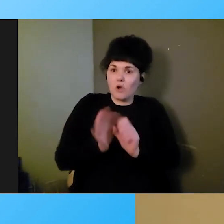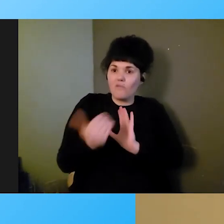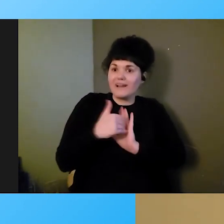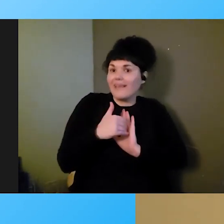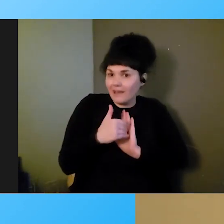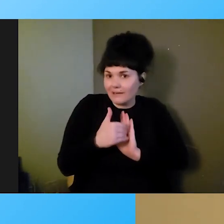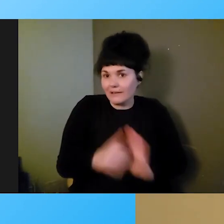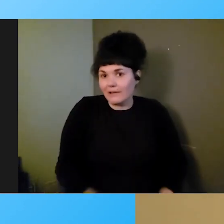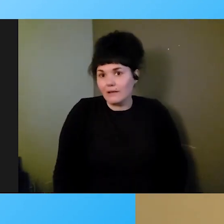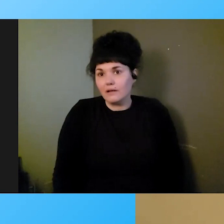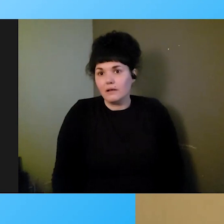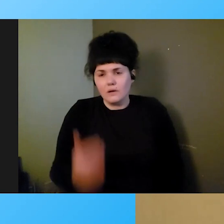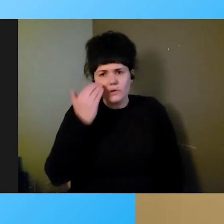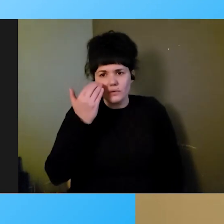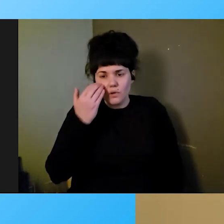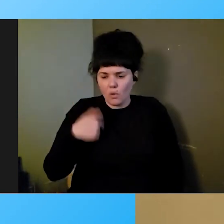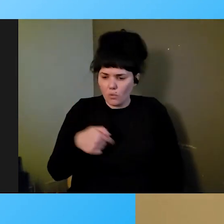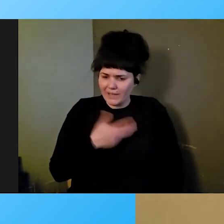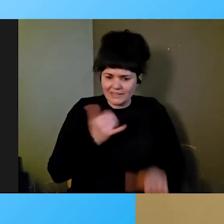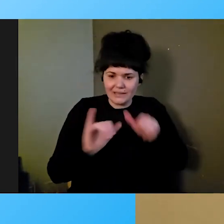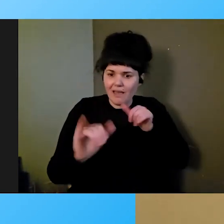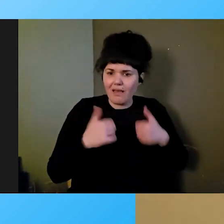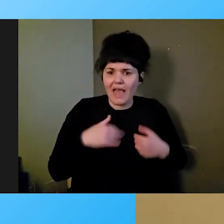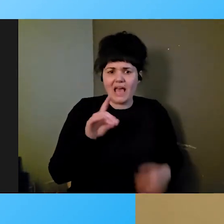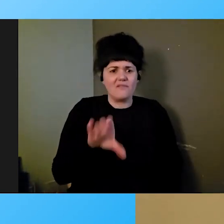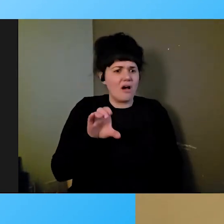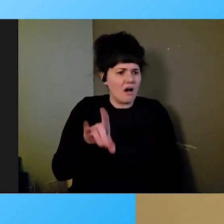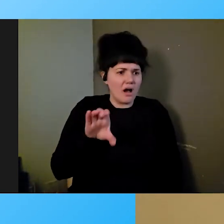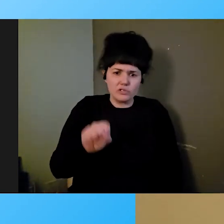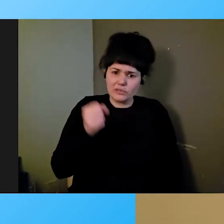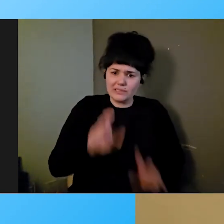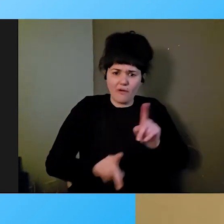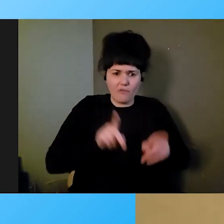You know, we are still losing hundreds of people every